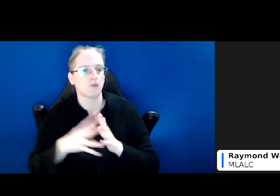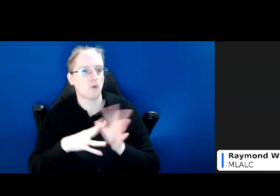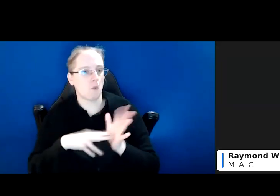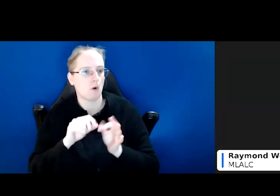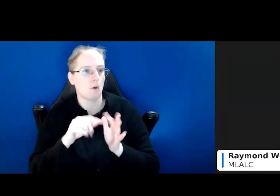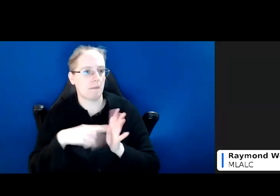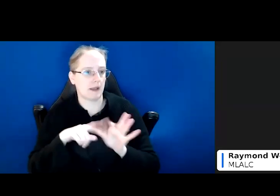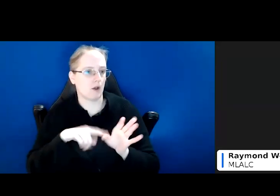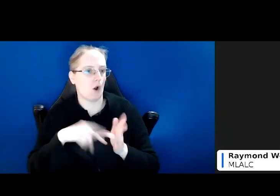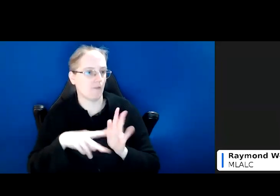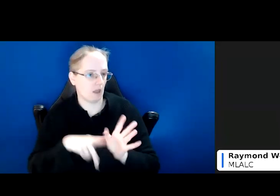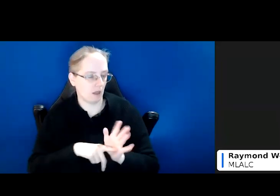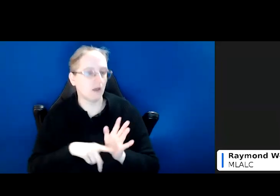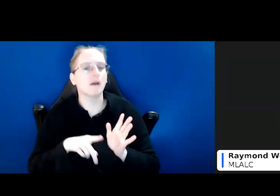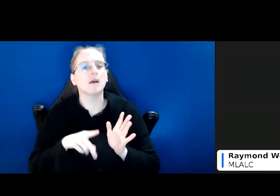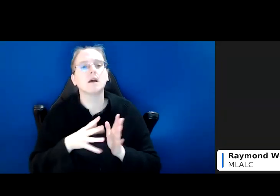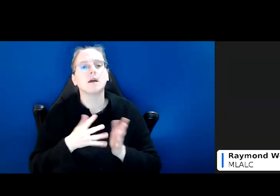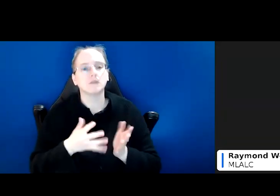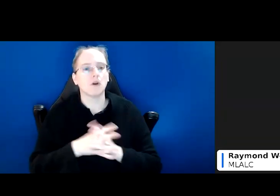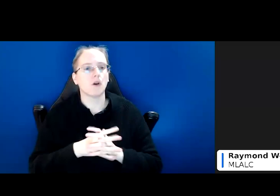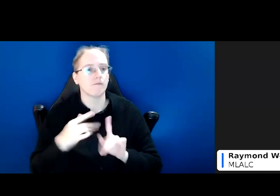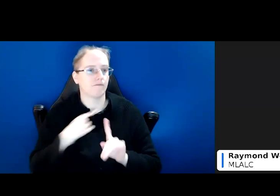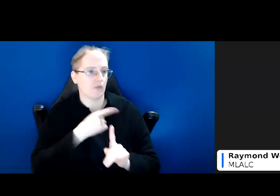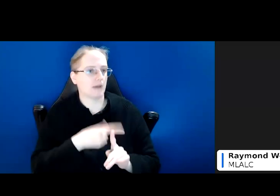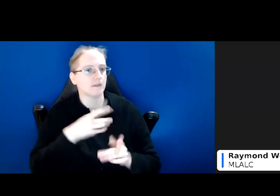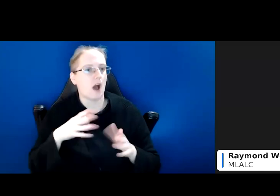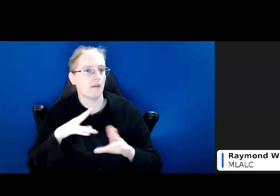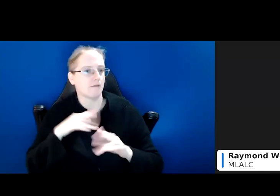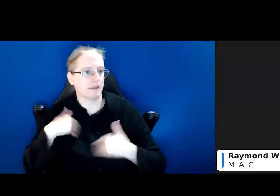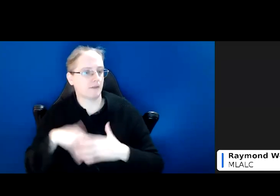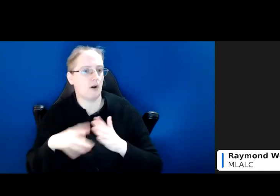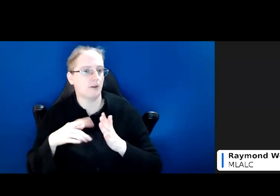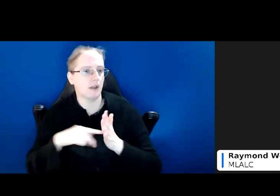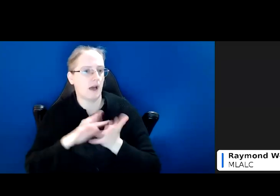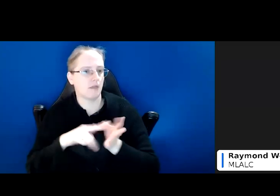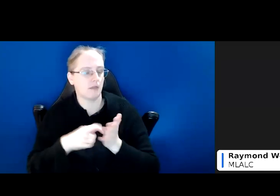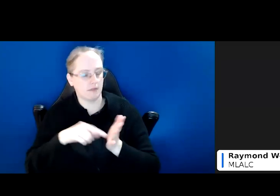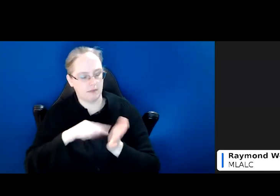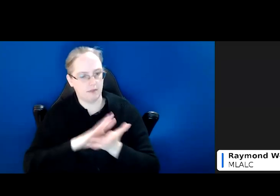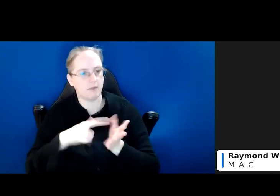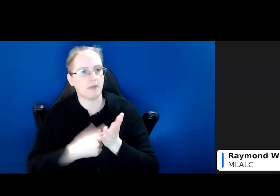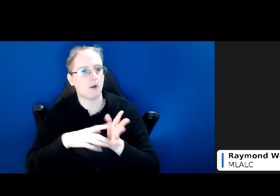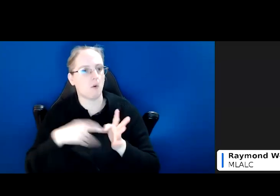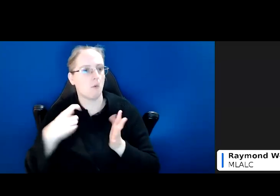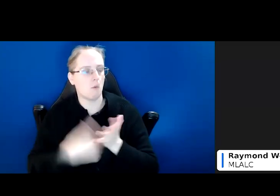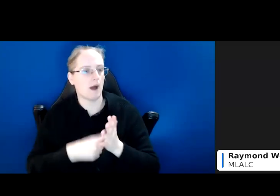For the past 13 years I've lived on ... lands out at Campbelltown and I